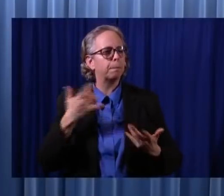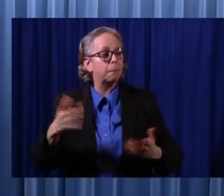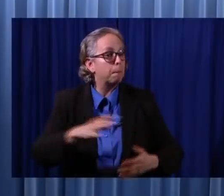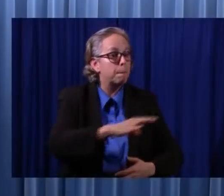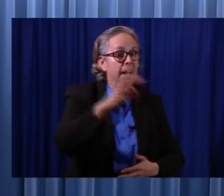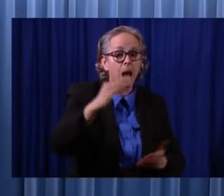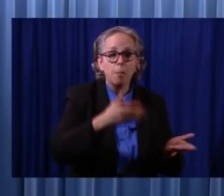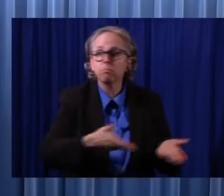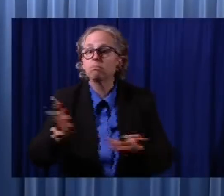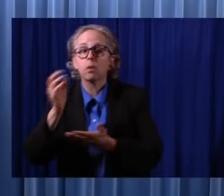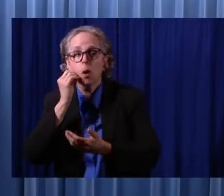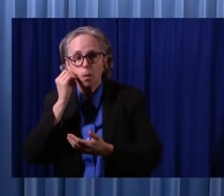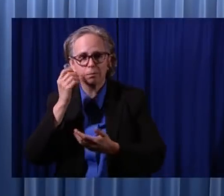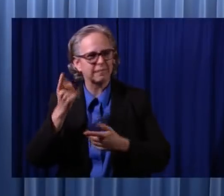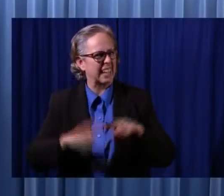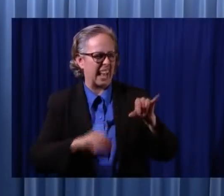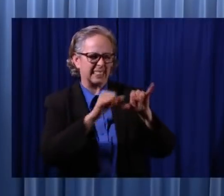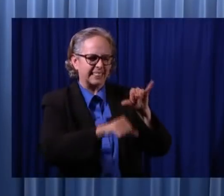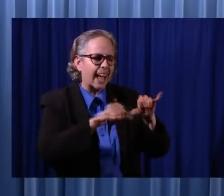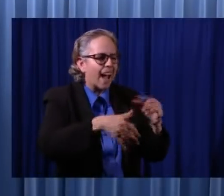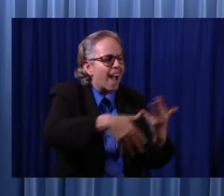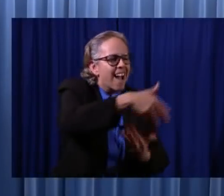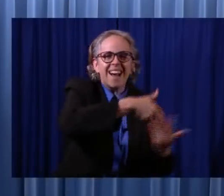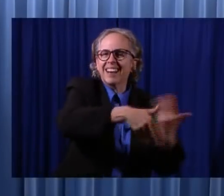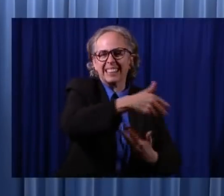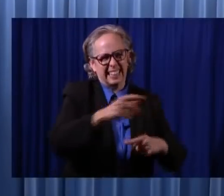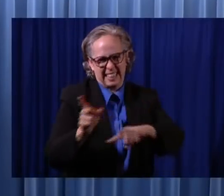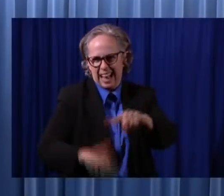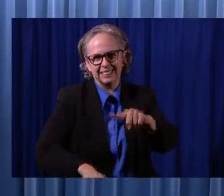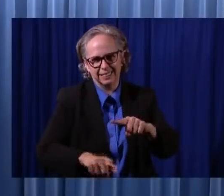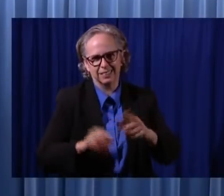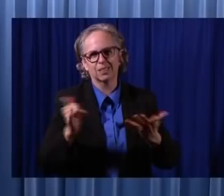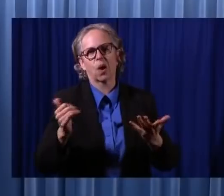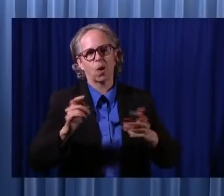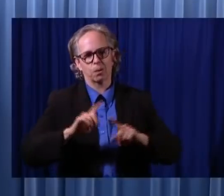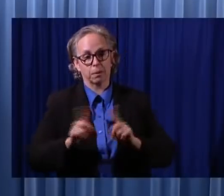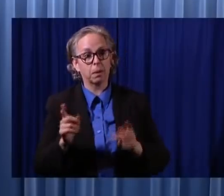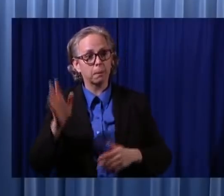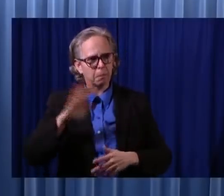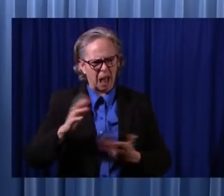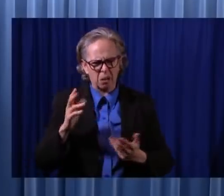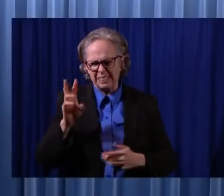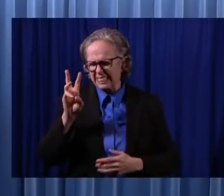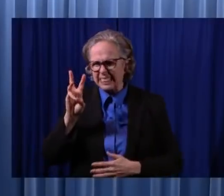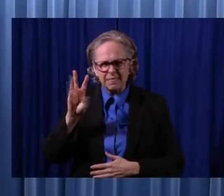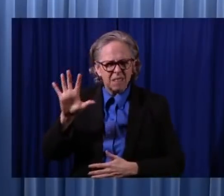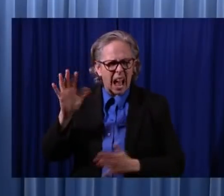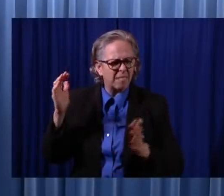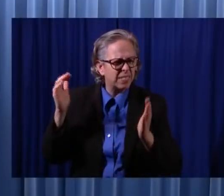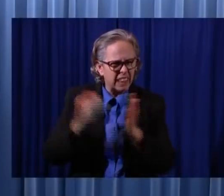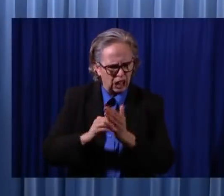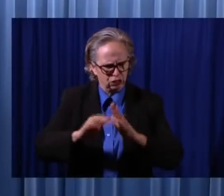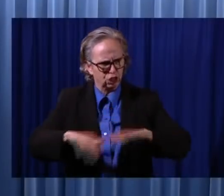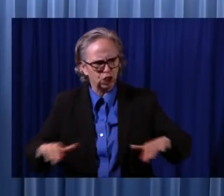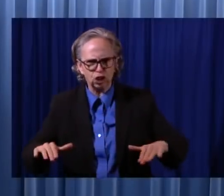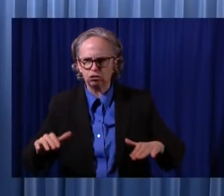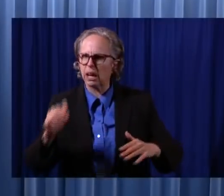ELEMENTARY SCHOOL AND THE CLEVELAND PUBLIC LIBRARY AND ALSO POSTED THE FOOD SERVICE PROGRAM FOR A FEW DAYS AND SOME SUMMER FOOD SERVICE SITES MAY